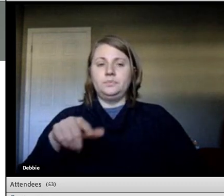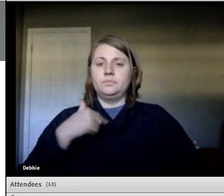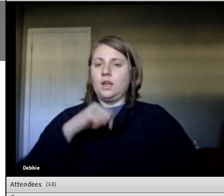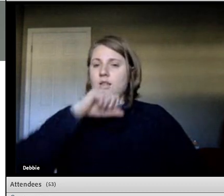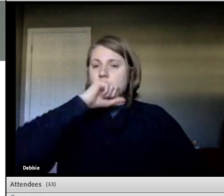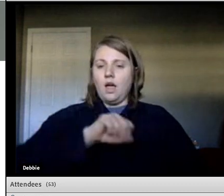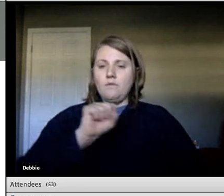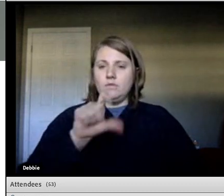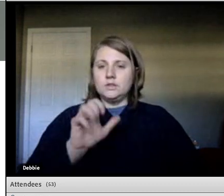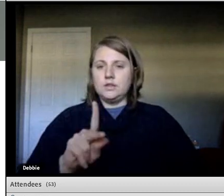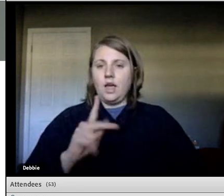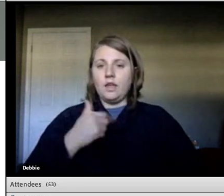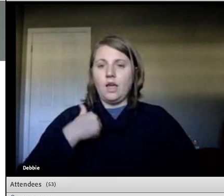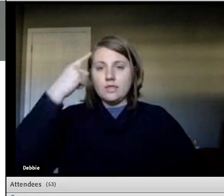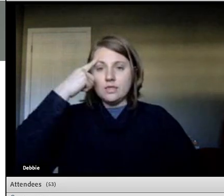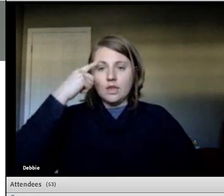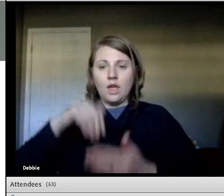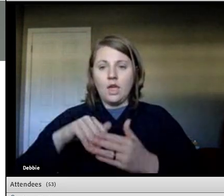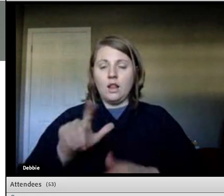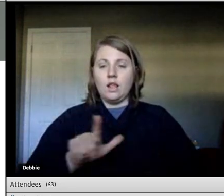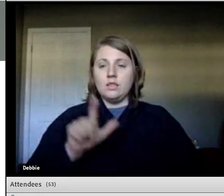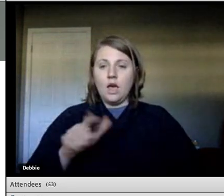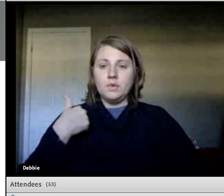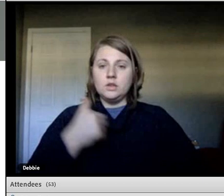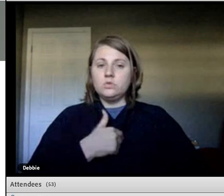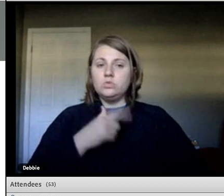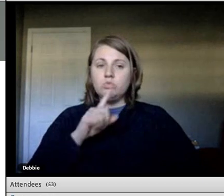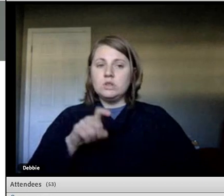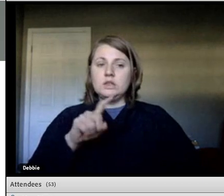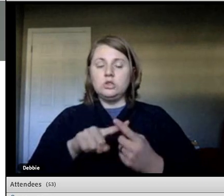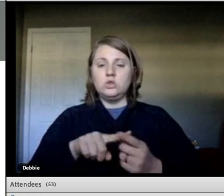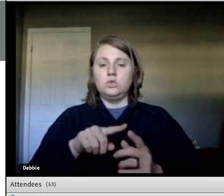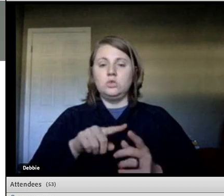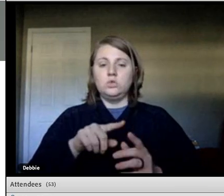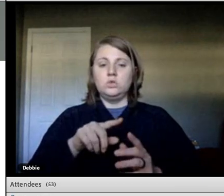we really need to step back and look at it. So Slack is a communication tool.